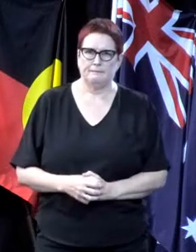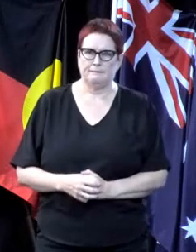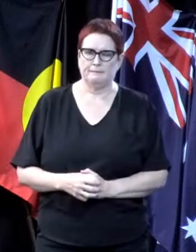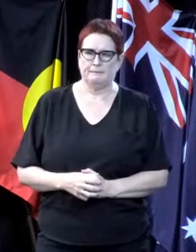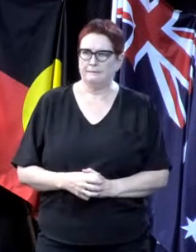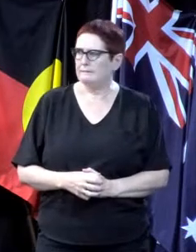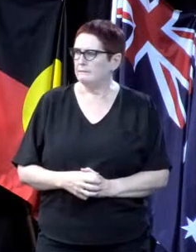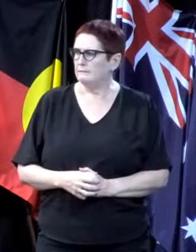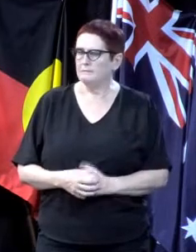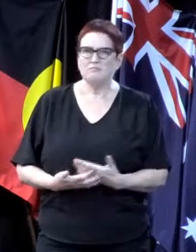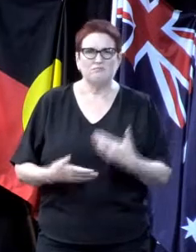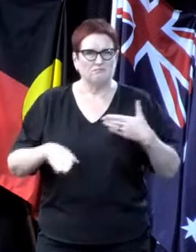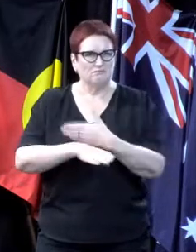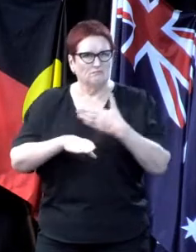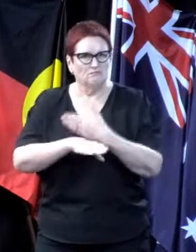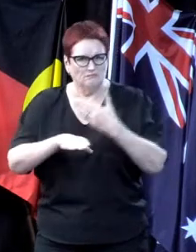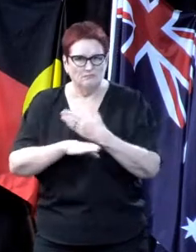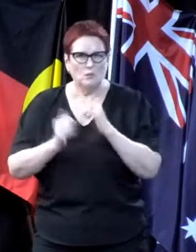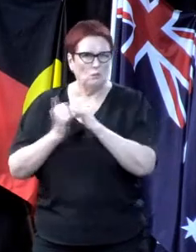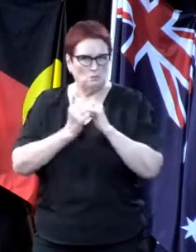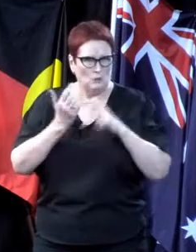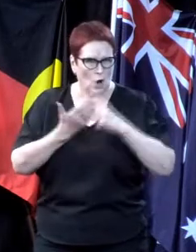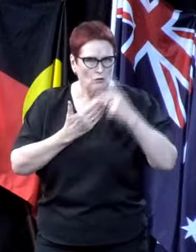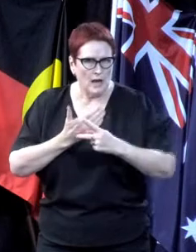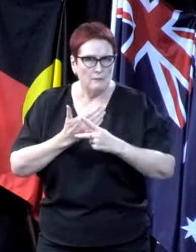Yes, so, we're working and, then, through negotiation